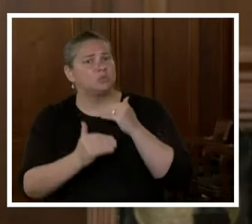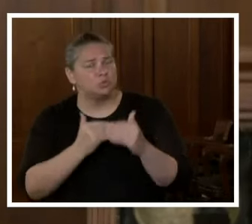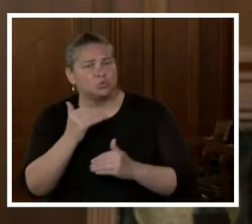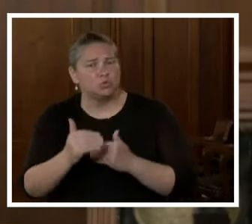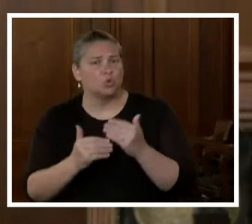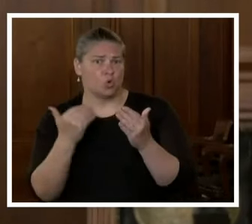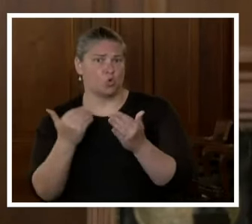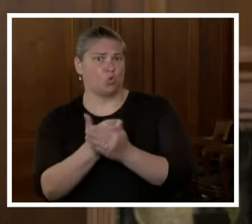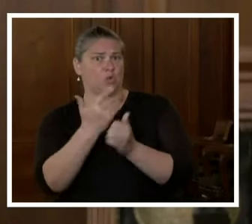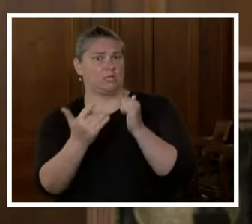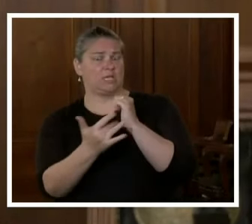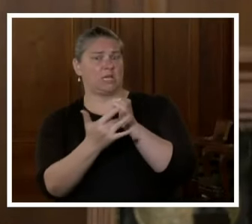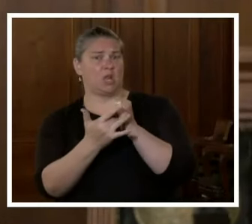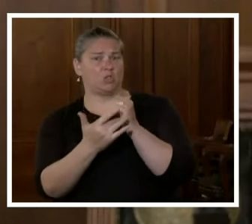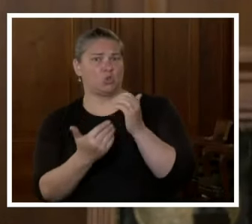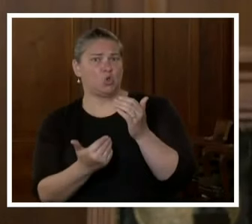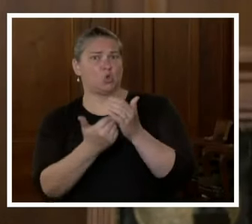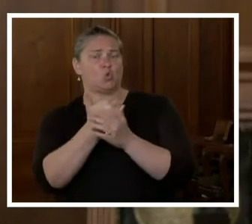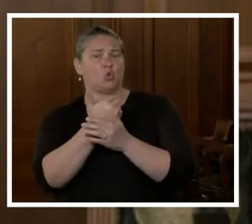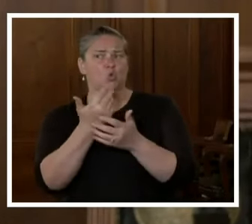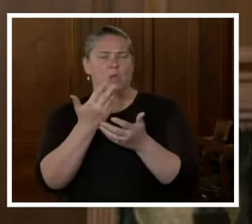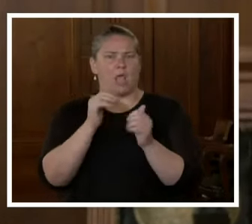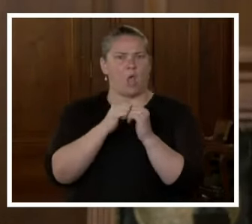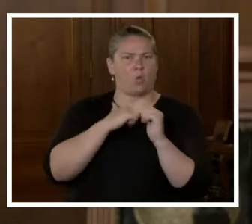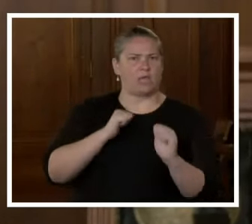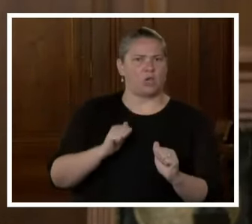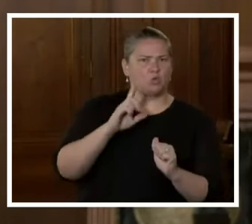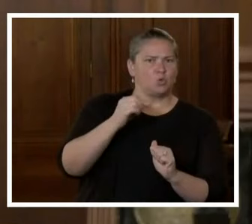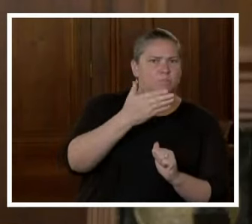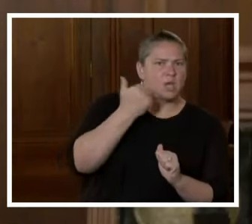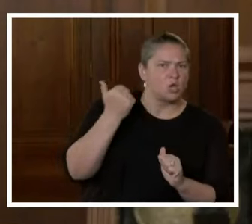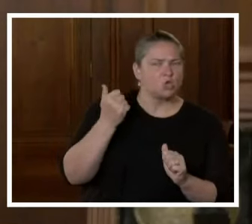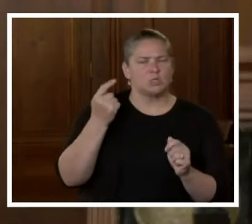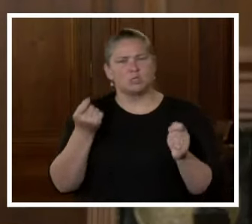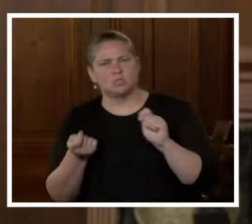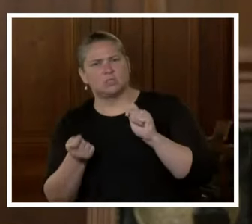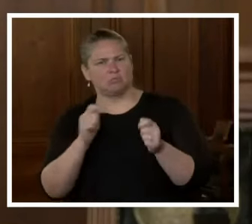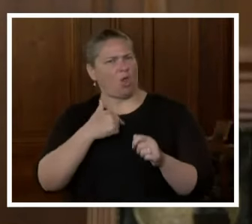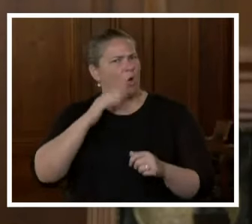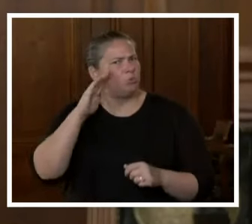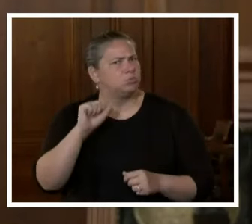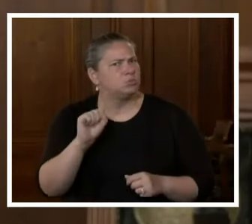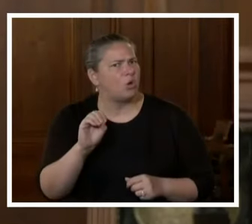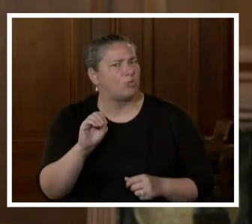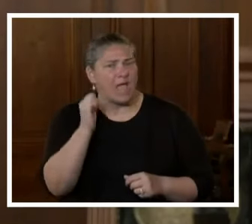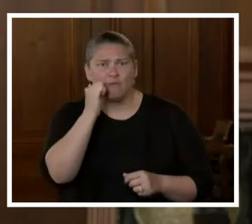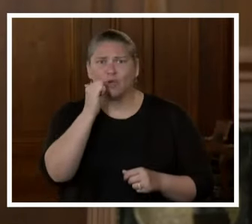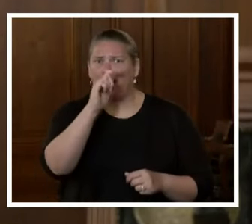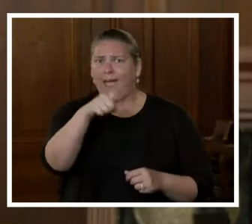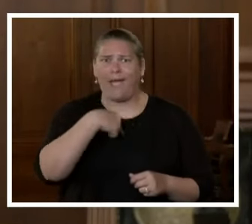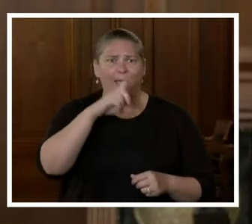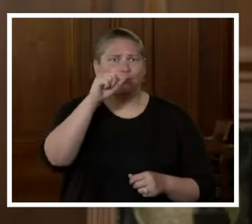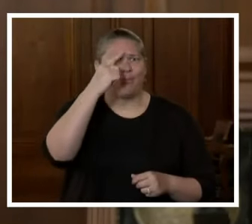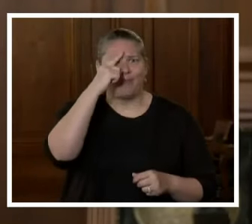HAVE SIGNIFICANT ROOM. SO IT ALSO MEANS THAT WE ARE FINDING ASYMPTOMATIC CASES AT A HIGHER RATE THAT AREN'T GOING TO